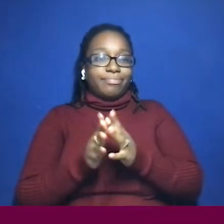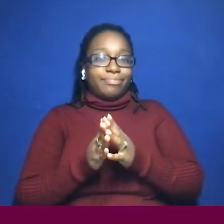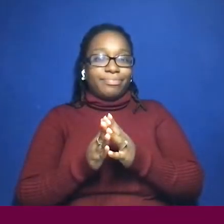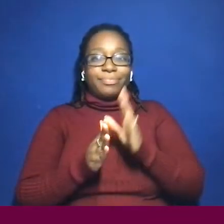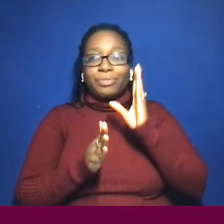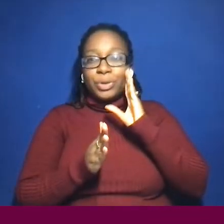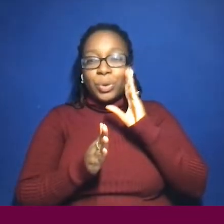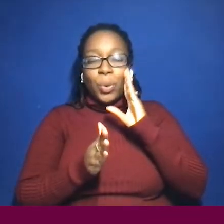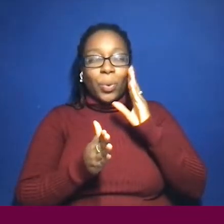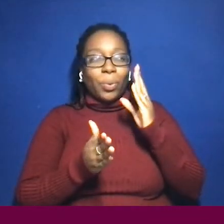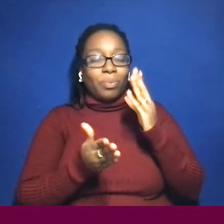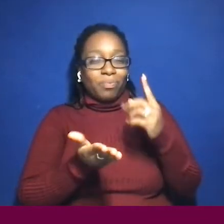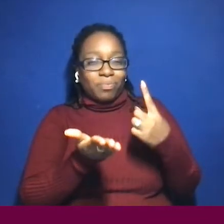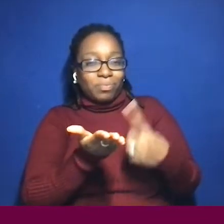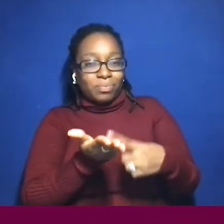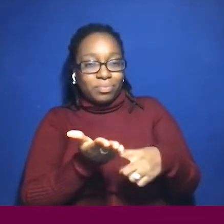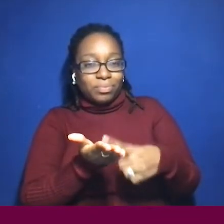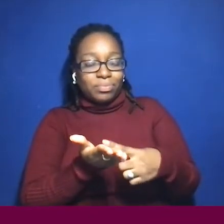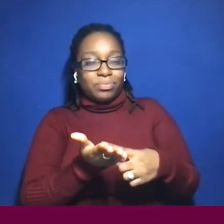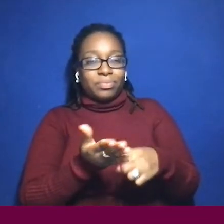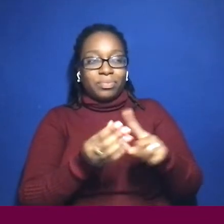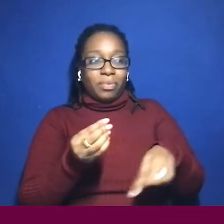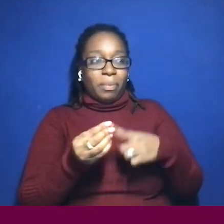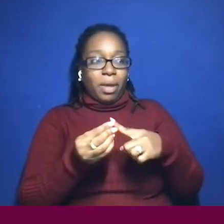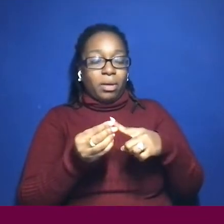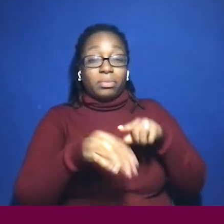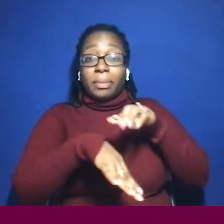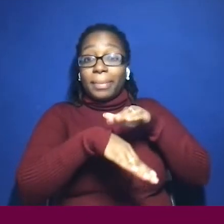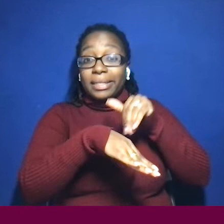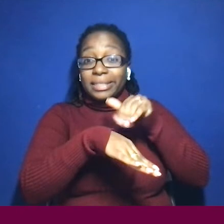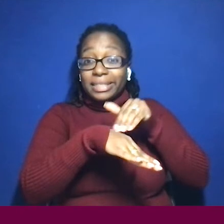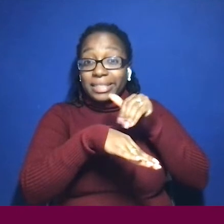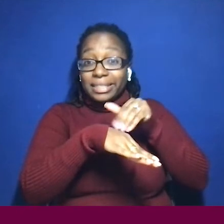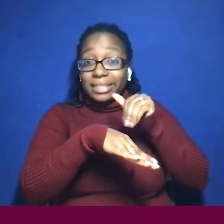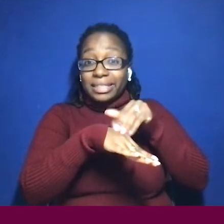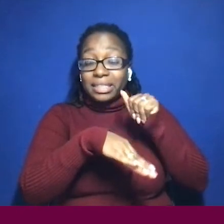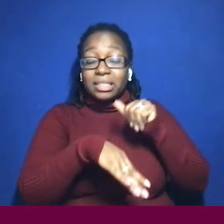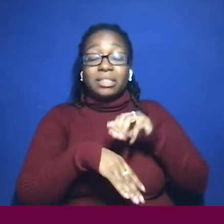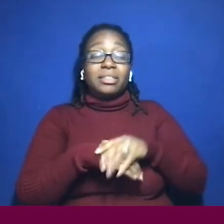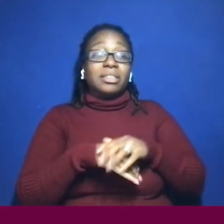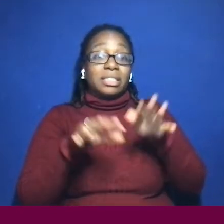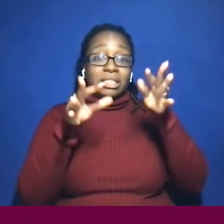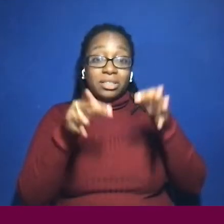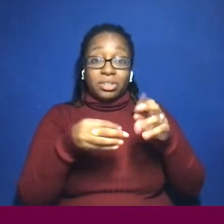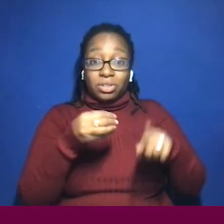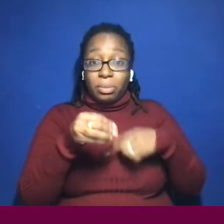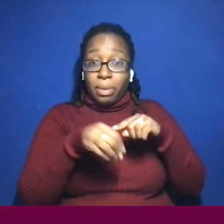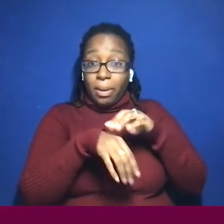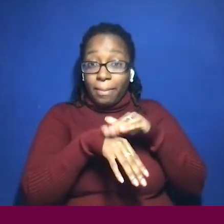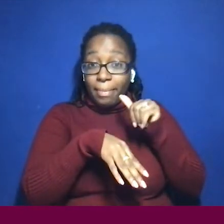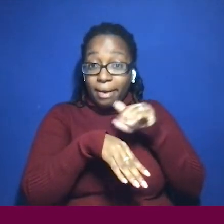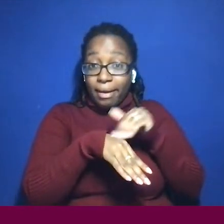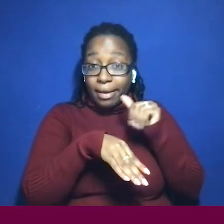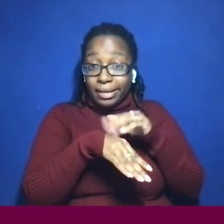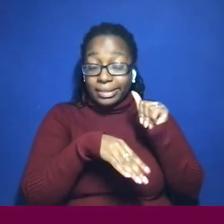discussions about pets and decisions about pets. And in disasters,